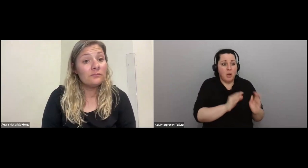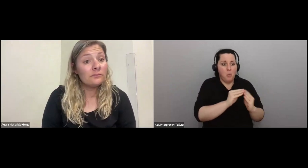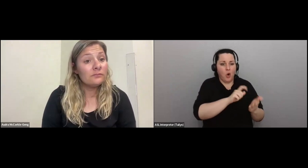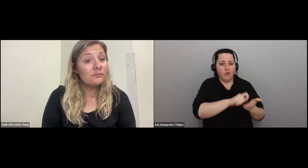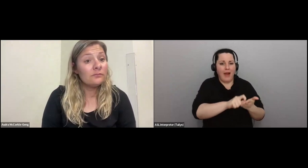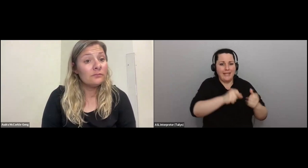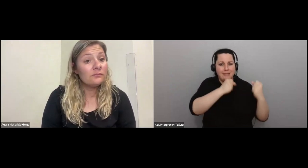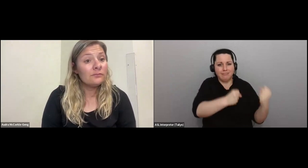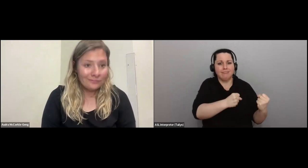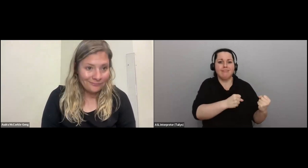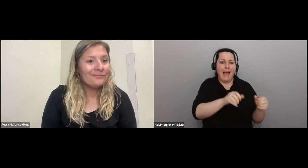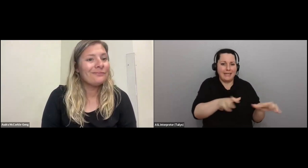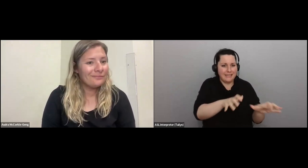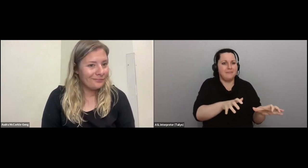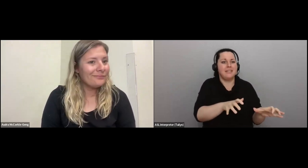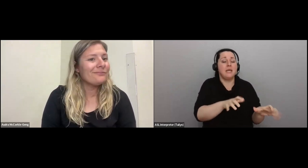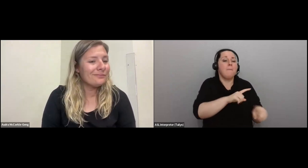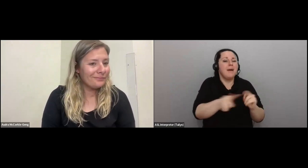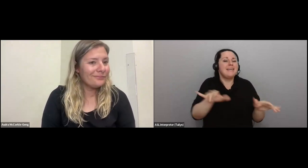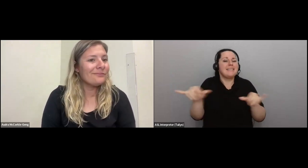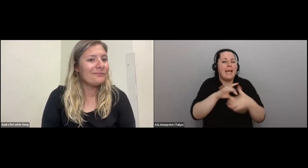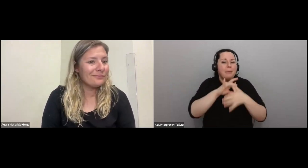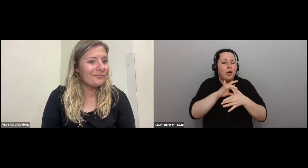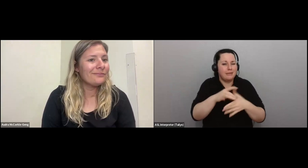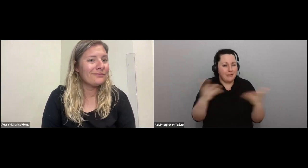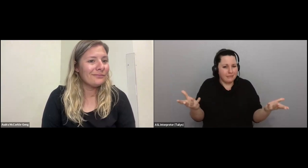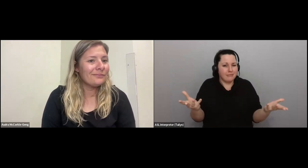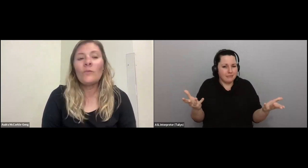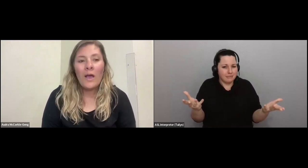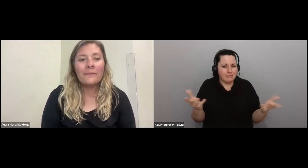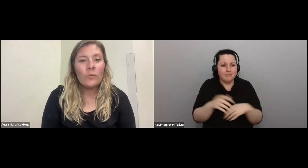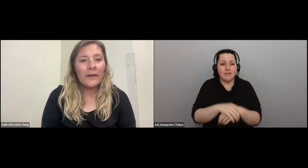Colleen: focused activity, covering the same content at the same time in the same classroom.